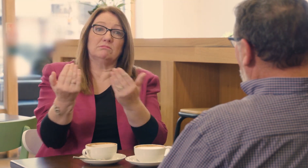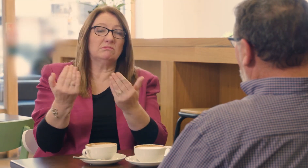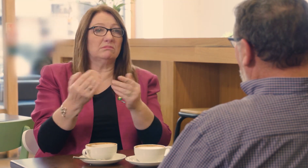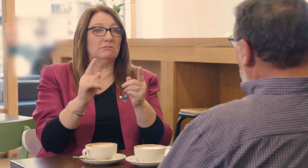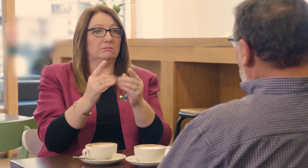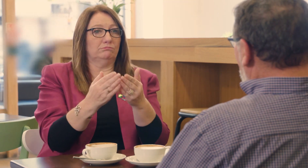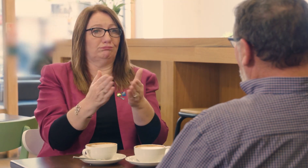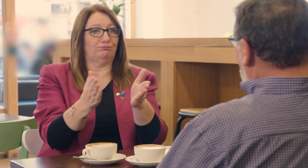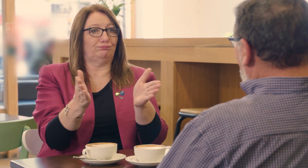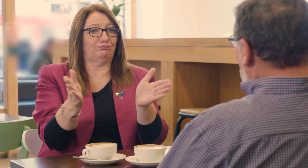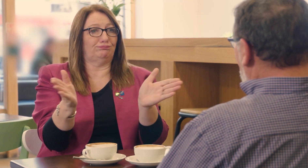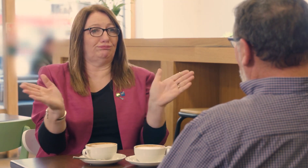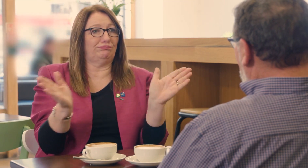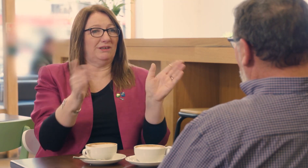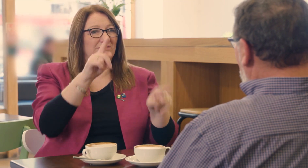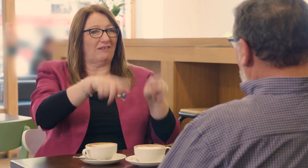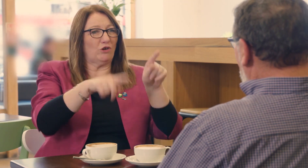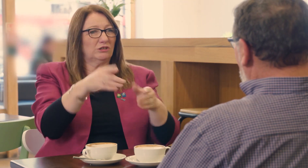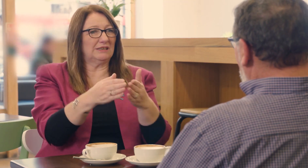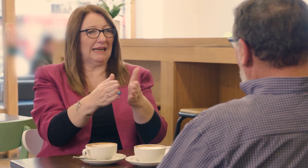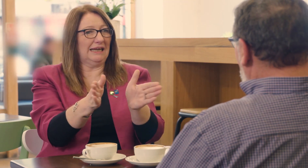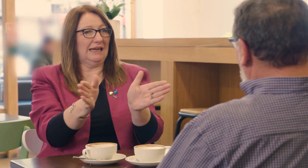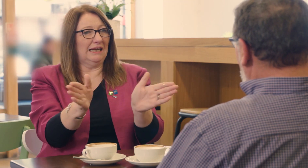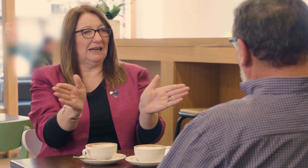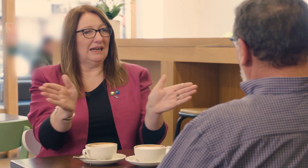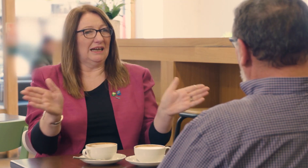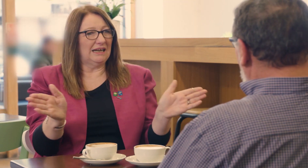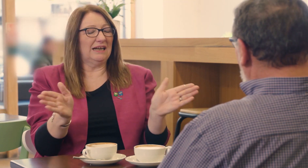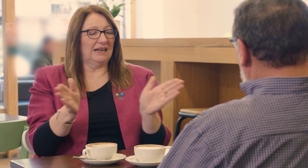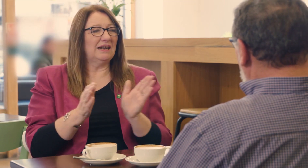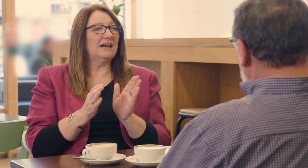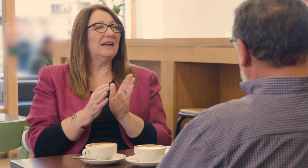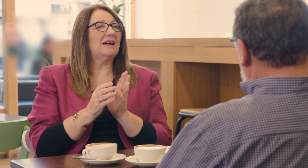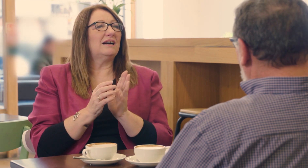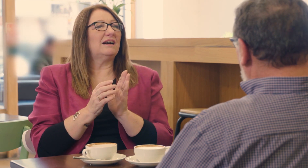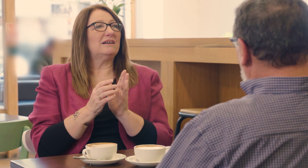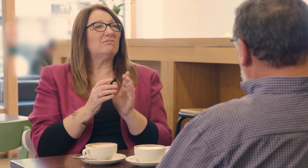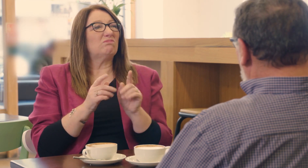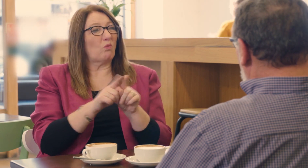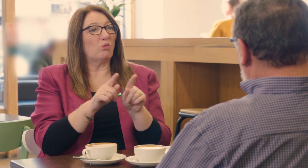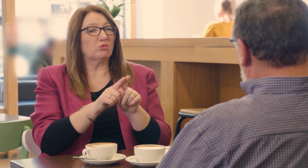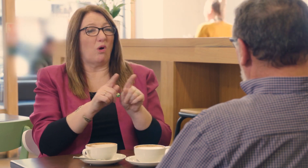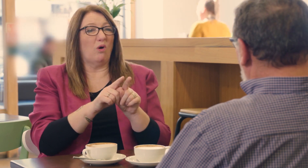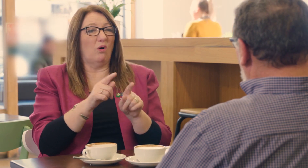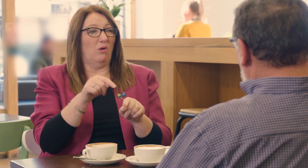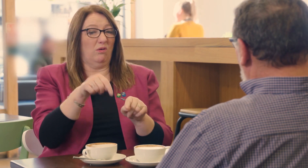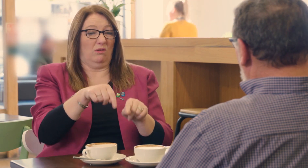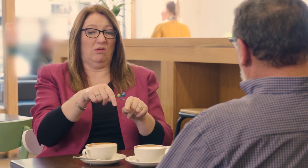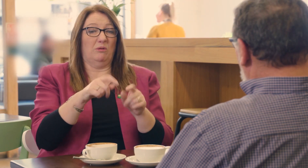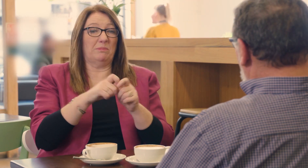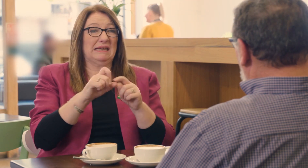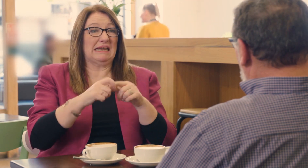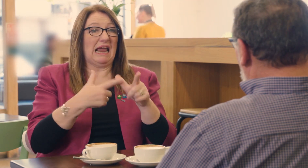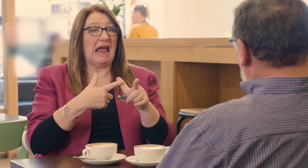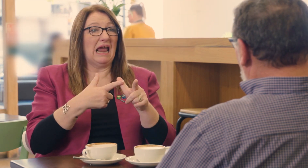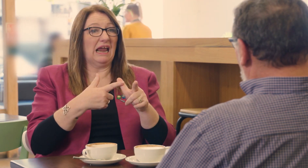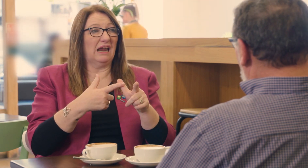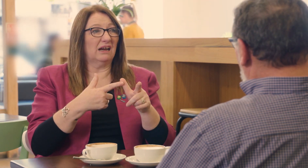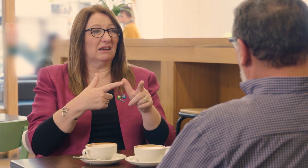and attract a more diverse membership. The BDA has always lobbied for improvements in Deaf education